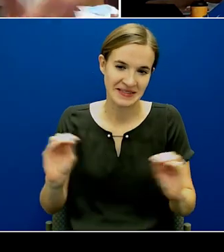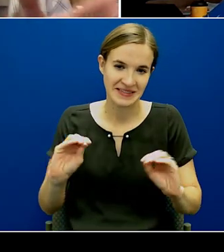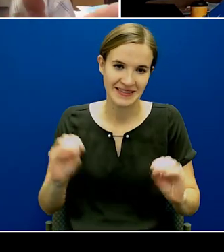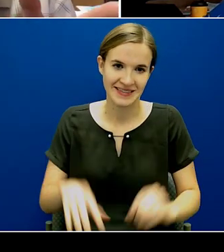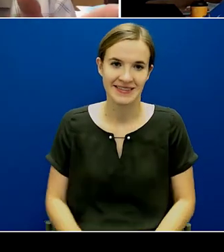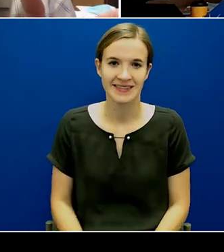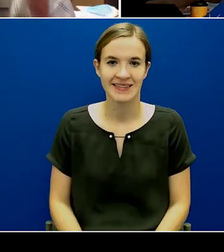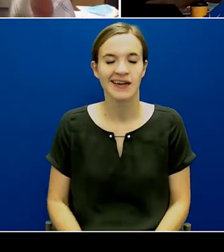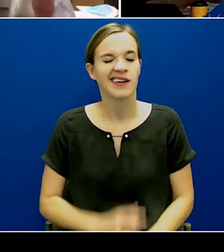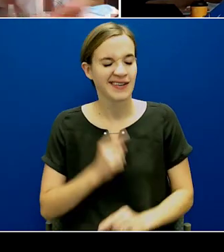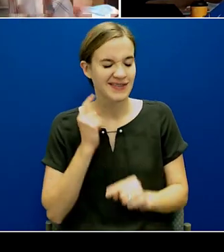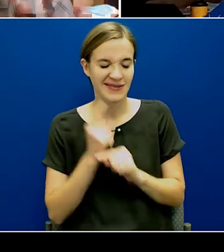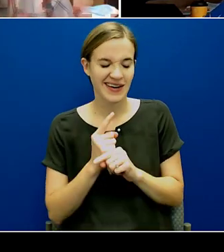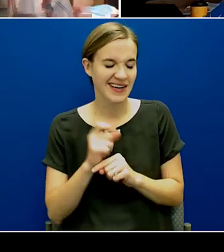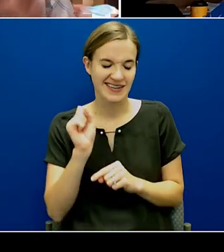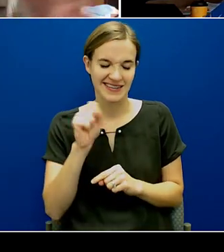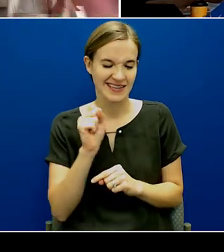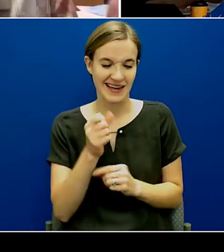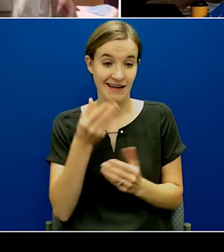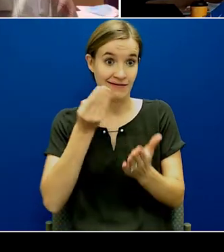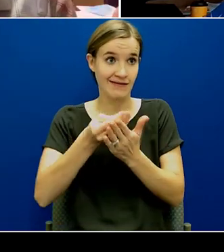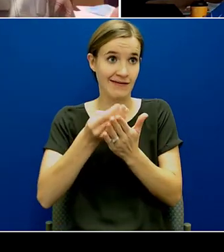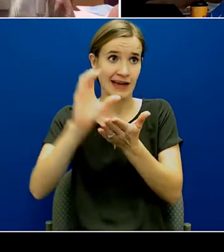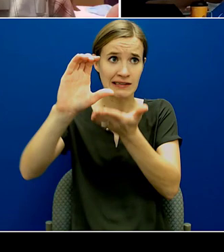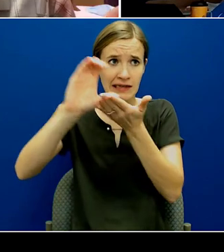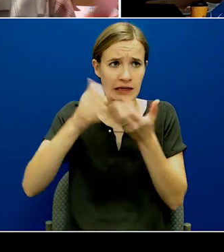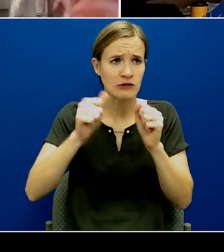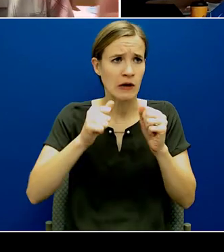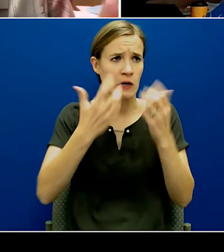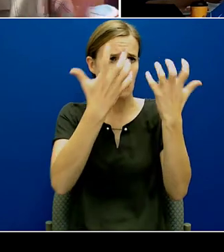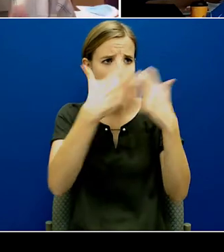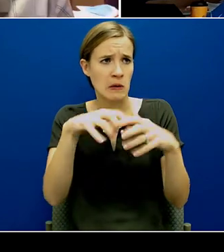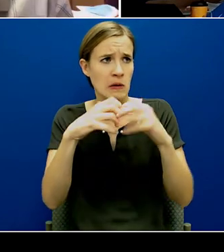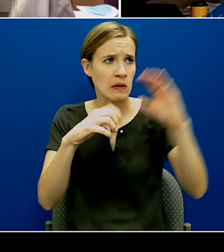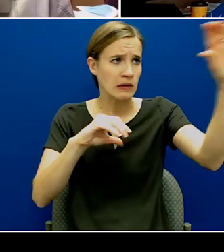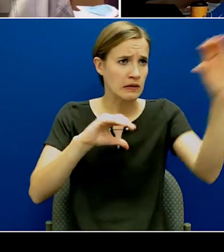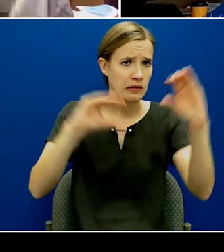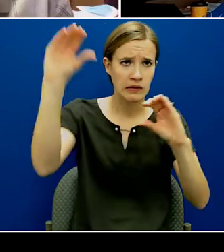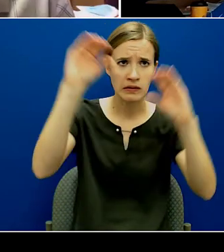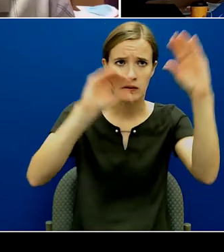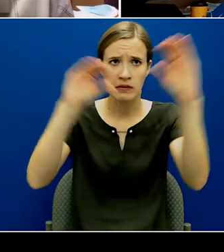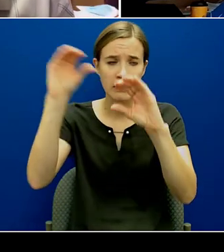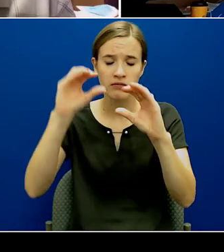fixed routes, but there's so much more. You talk to these small communities and it sounds like a lot of what you're doing is what the